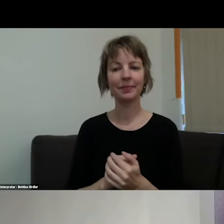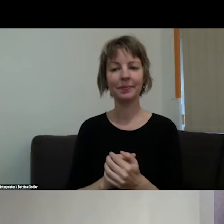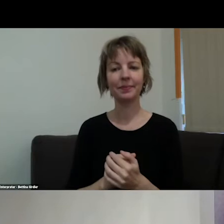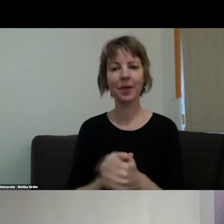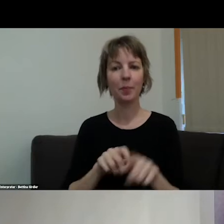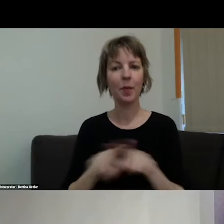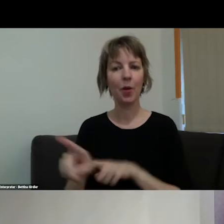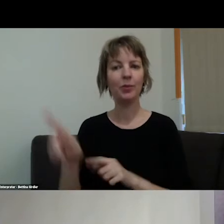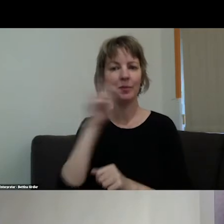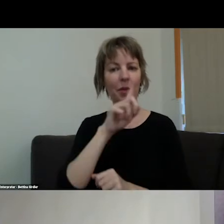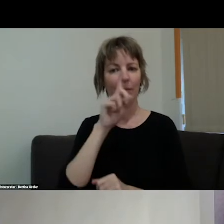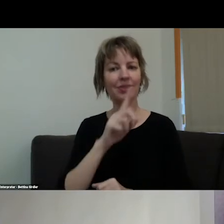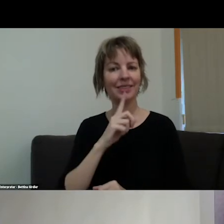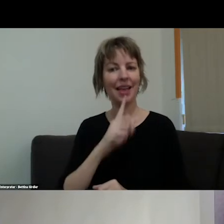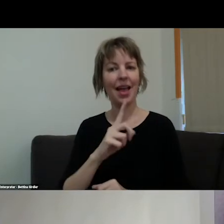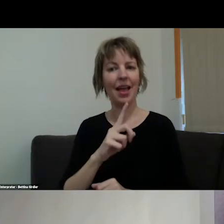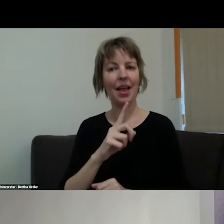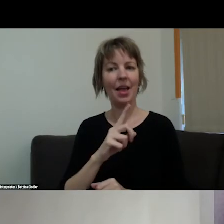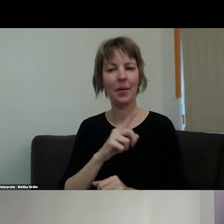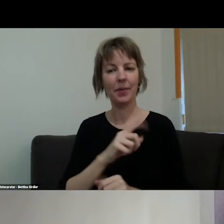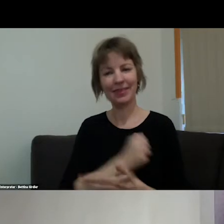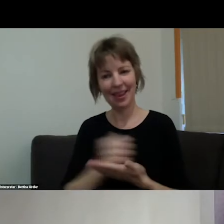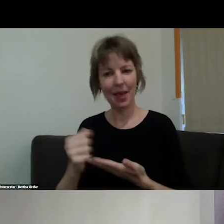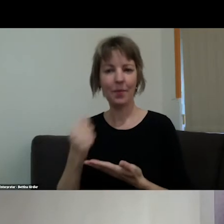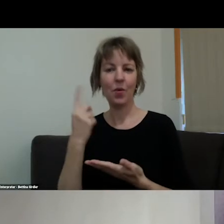that came from this program for them was the connection or